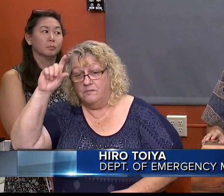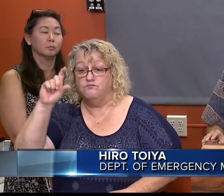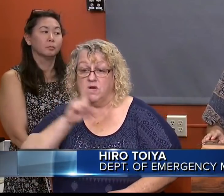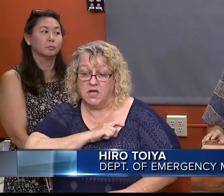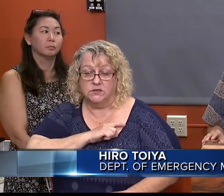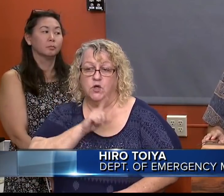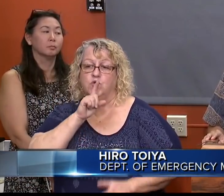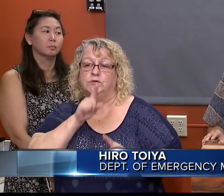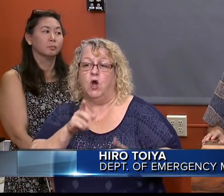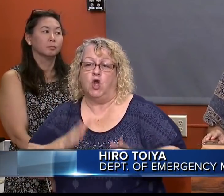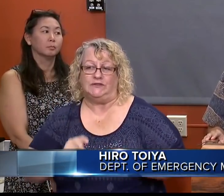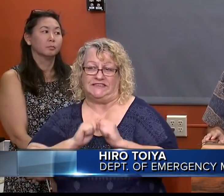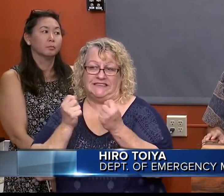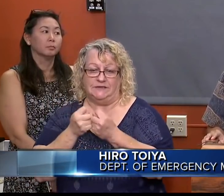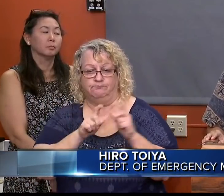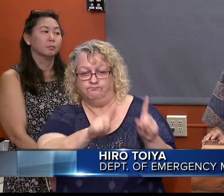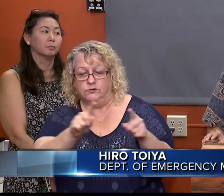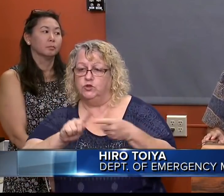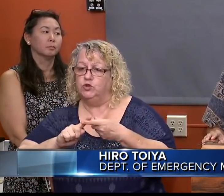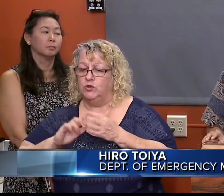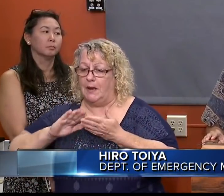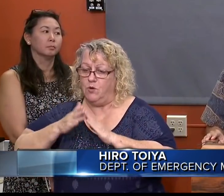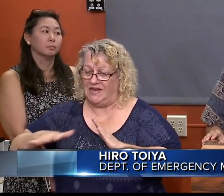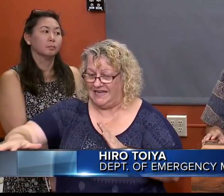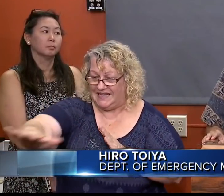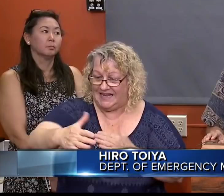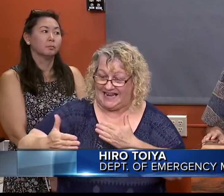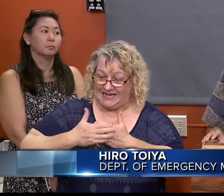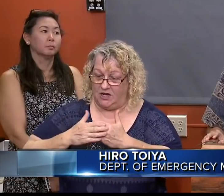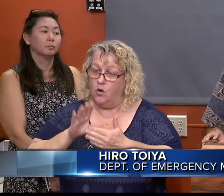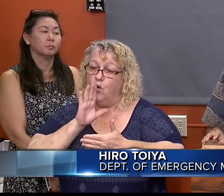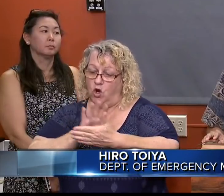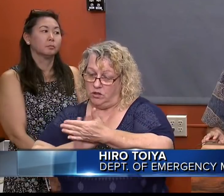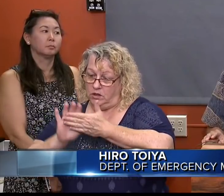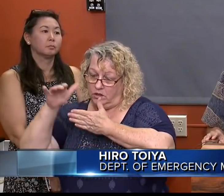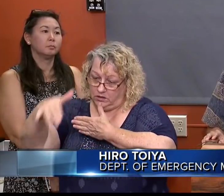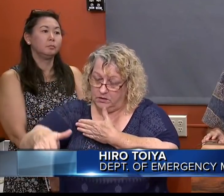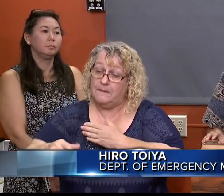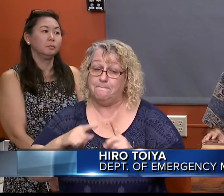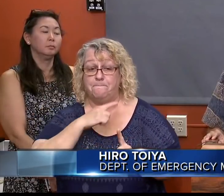SO WE WILL BE DOING, HAVING THE RESPONDERS GO AROUND THE NEIGHBORHOOD, CONDUCTING